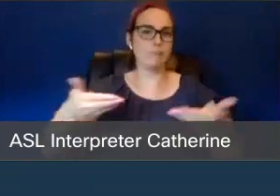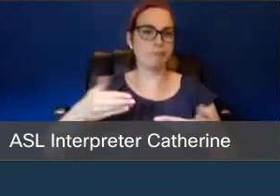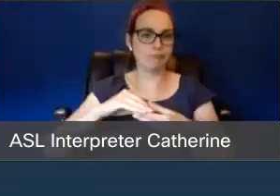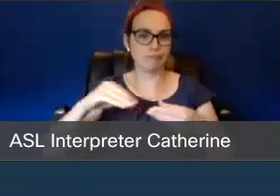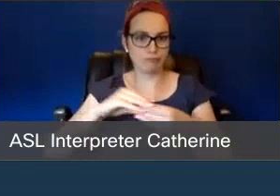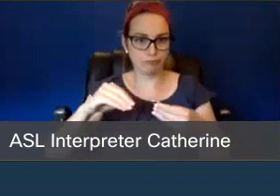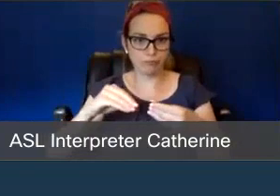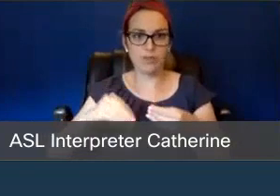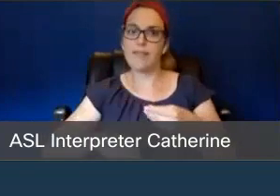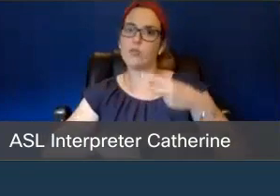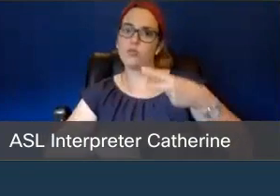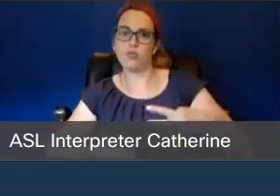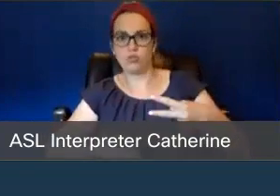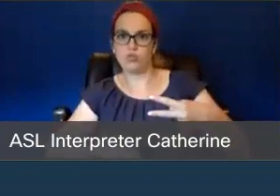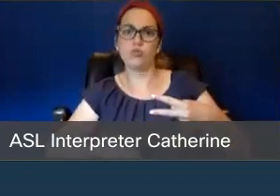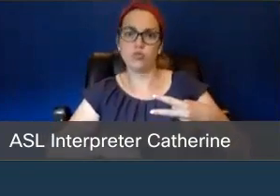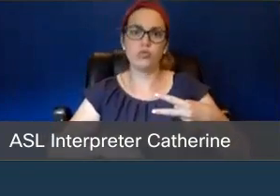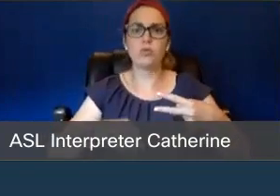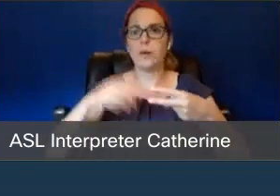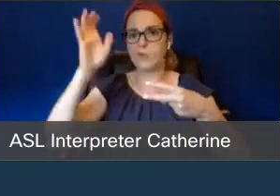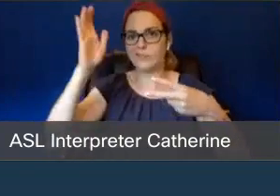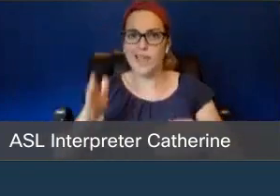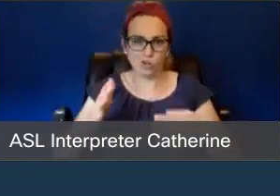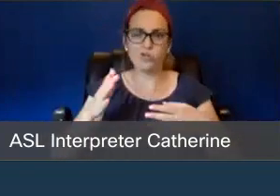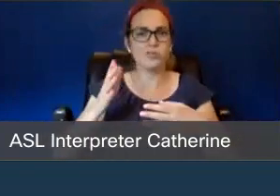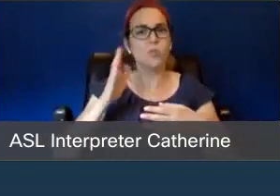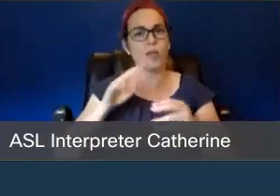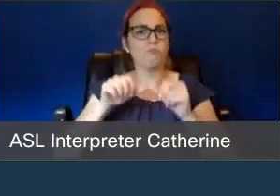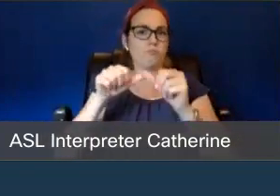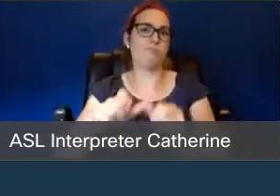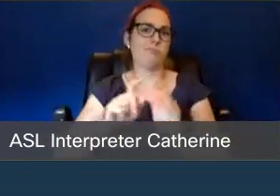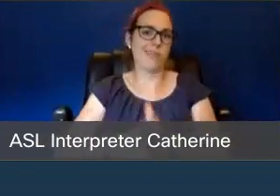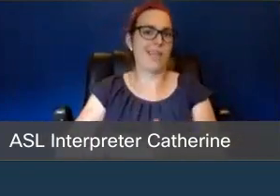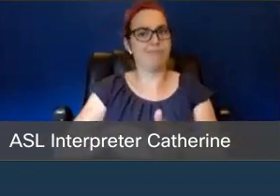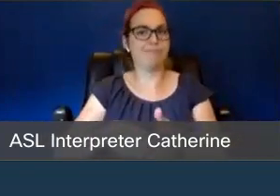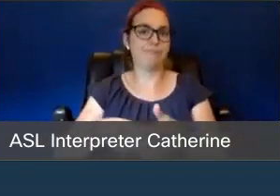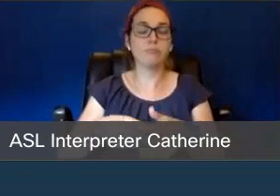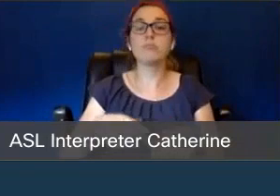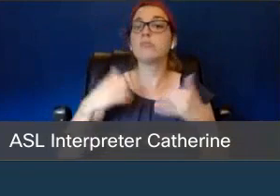by Dr. Marlowe and Judge Hannah. So I'm going to turn it over to Jon Berg